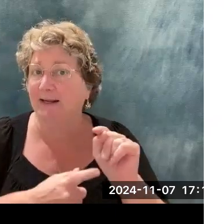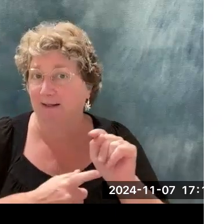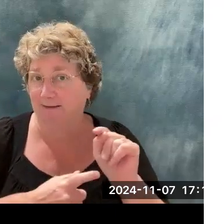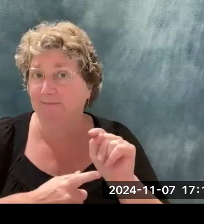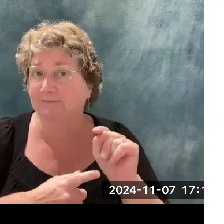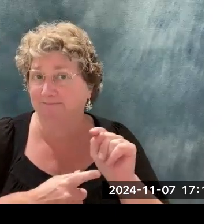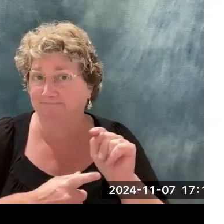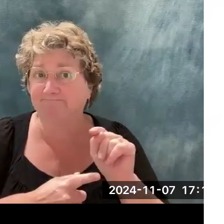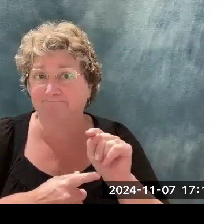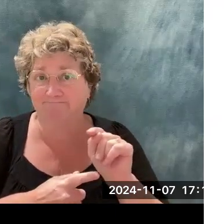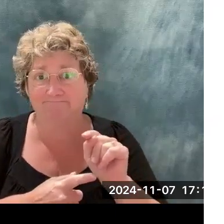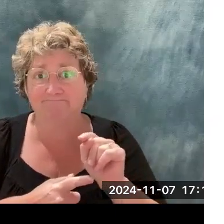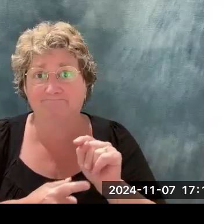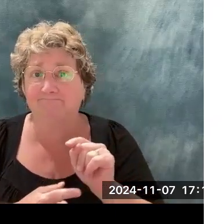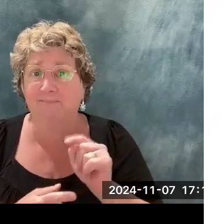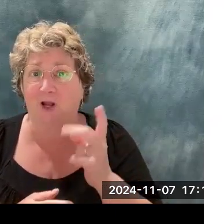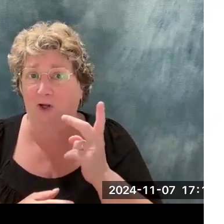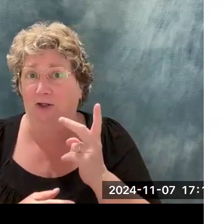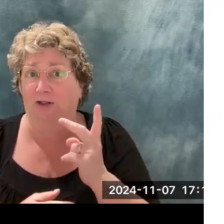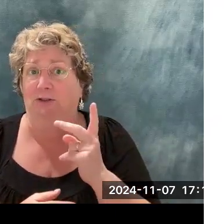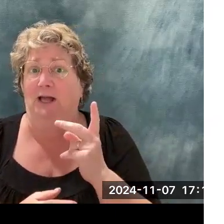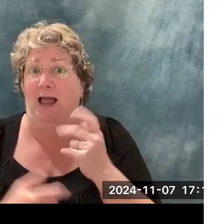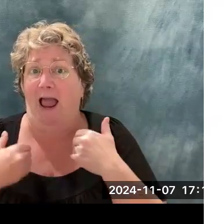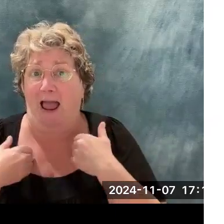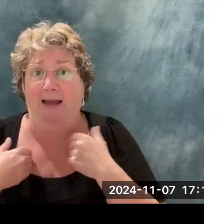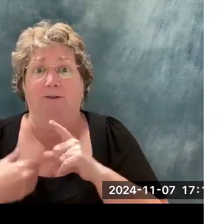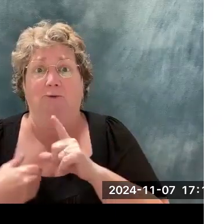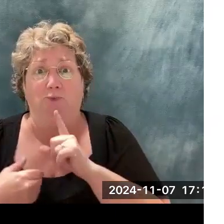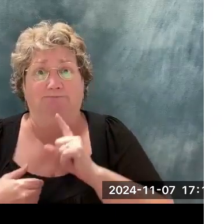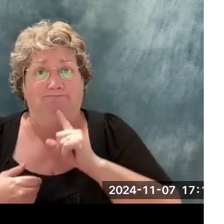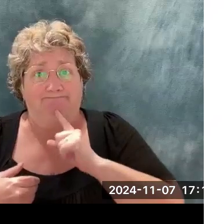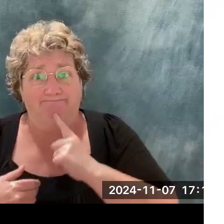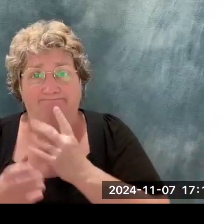losses over this past summer that was an increase